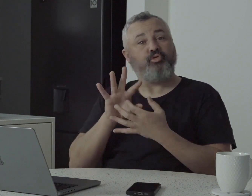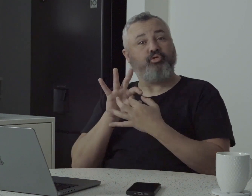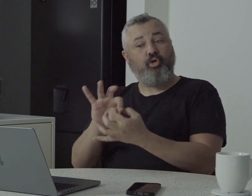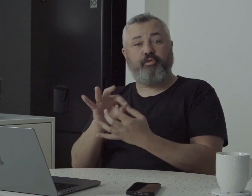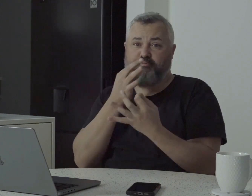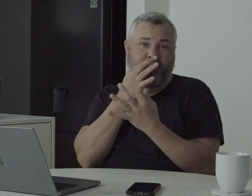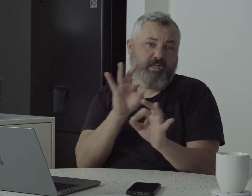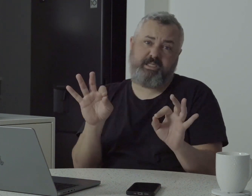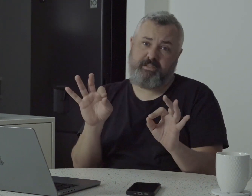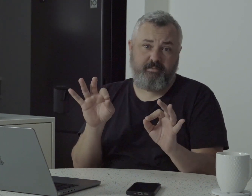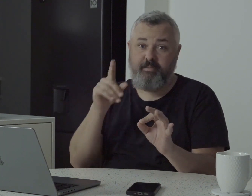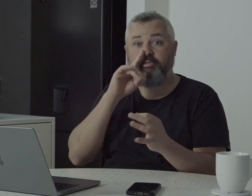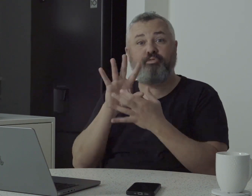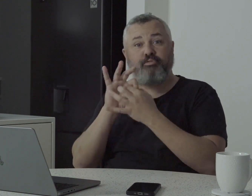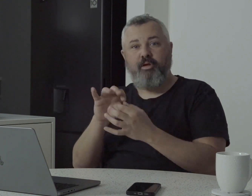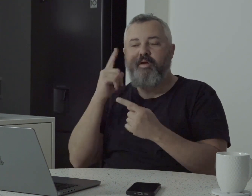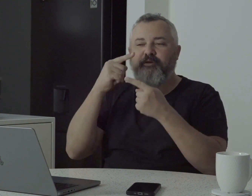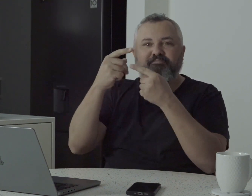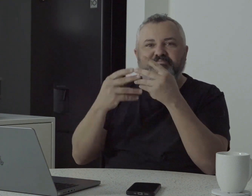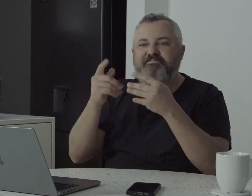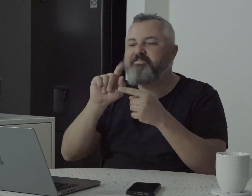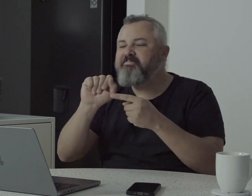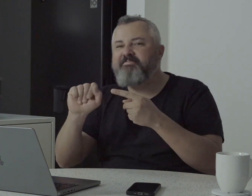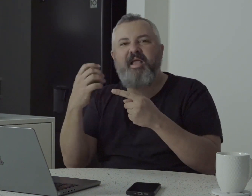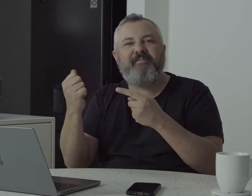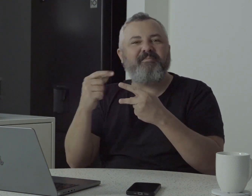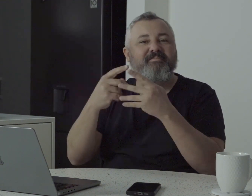You'll need to check this as they all differ in this regard. Another consideration is that while these